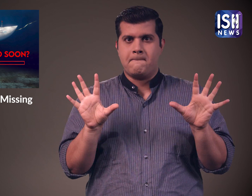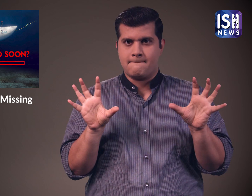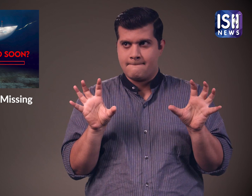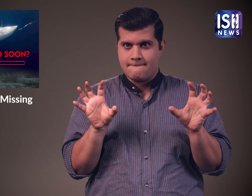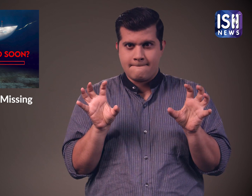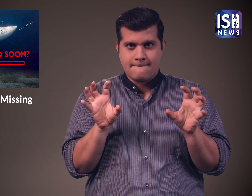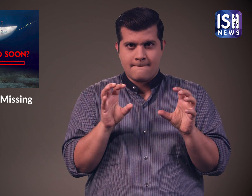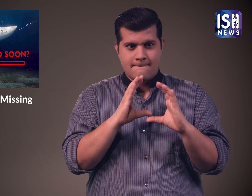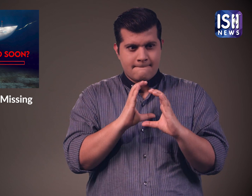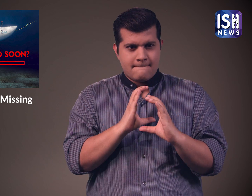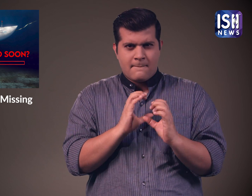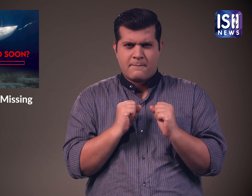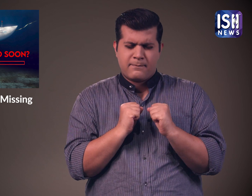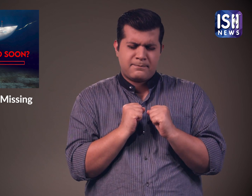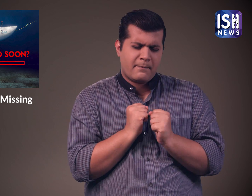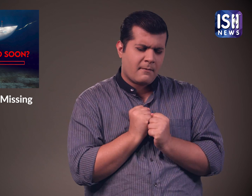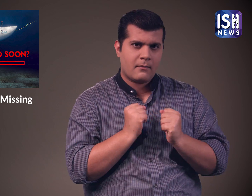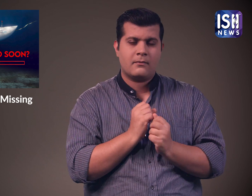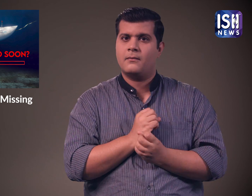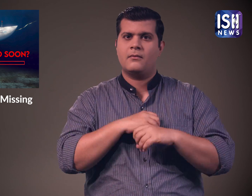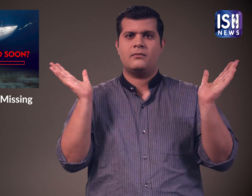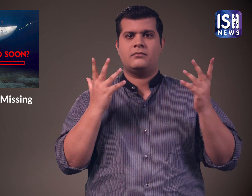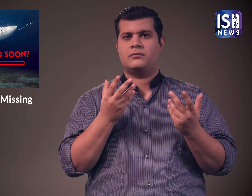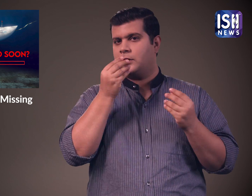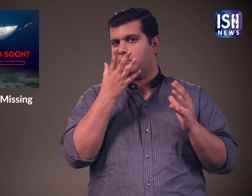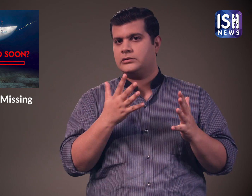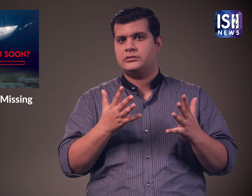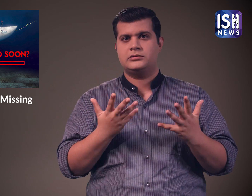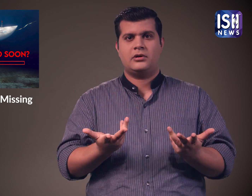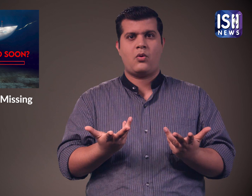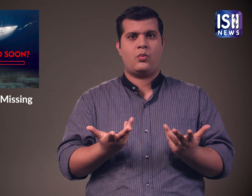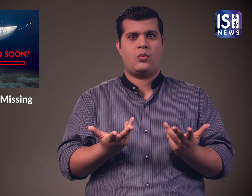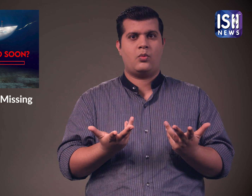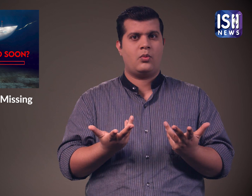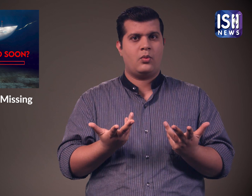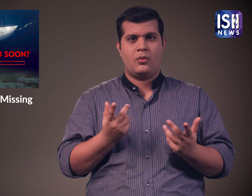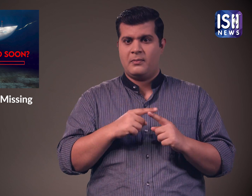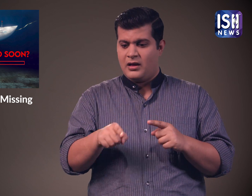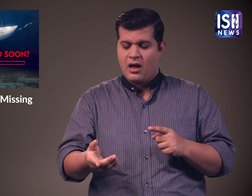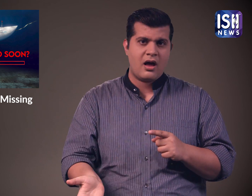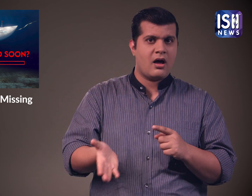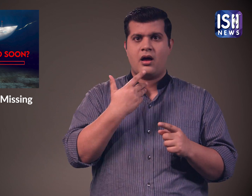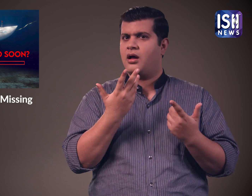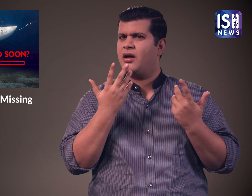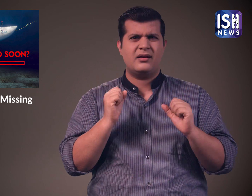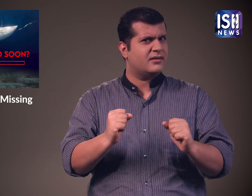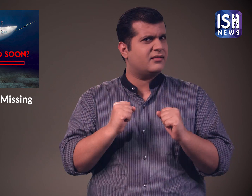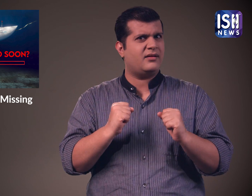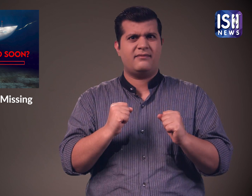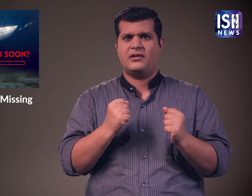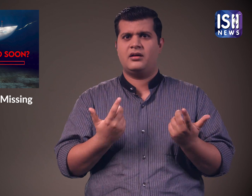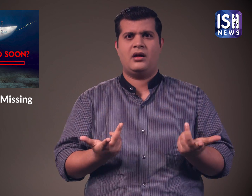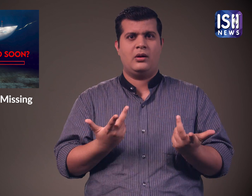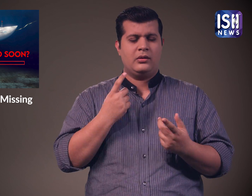The water pressure will make it implode. Hence, rescuing the Titan is very difficult.